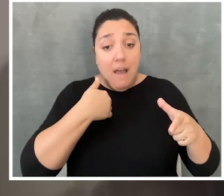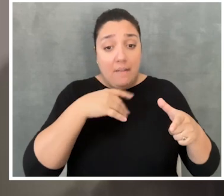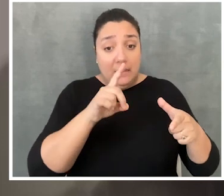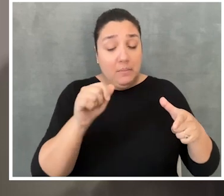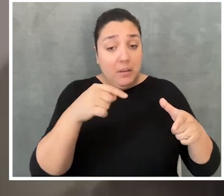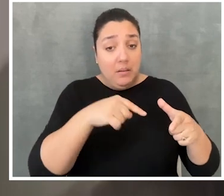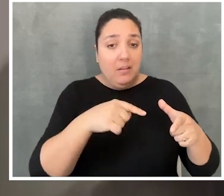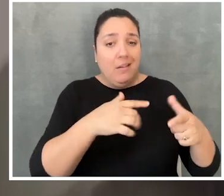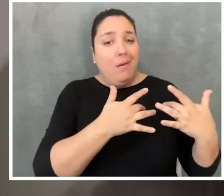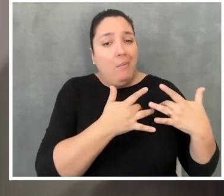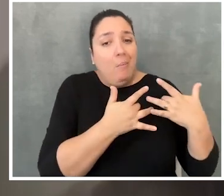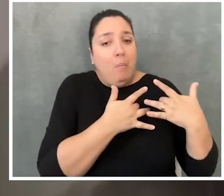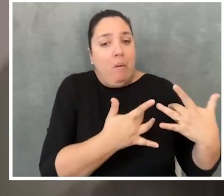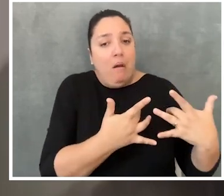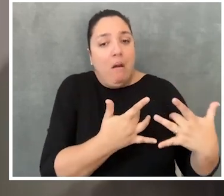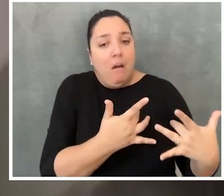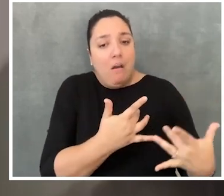historically been overlooked.